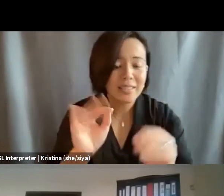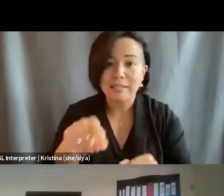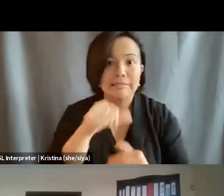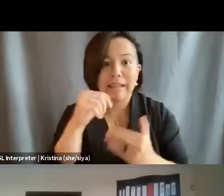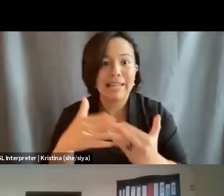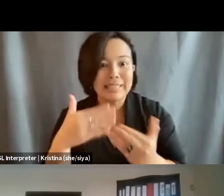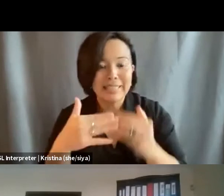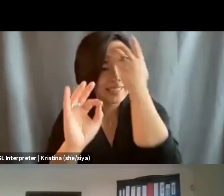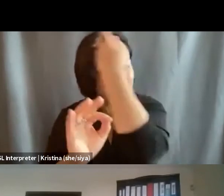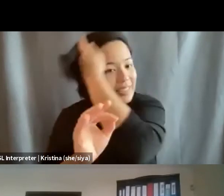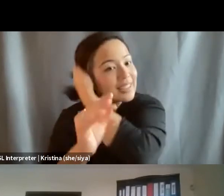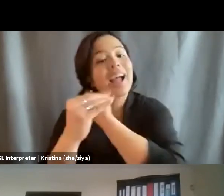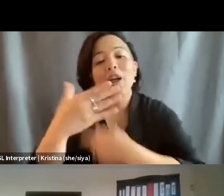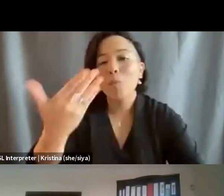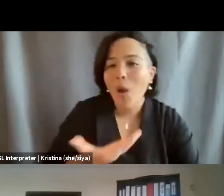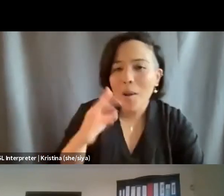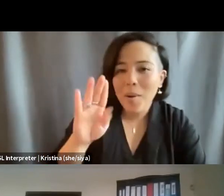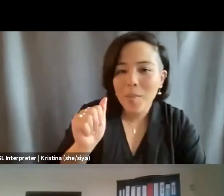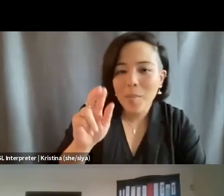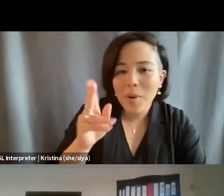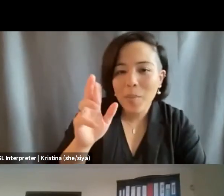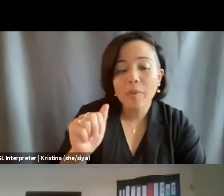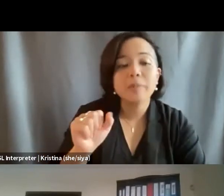Thank you and welcome Barbara, so we will go into